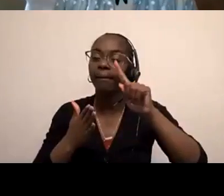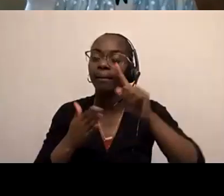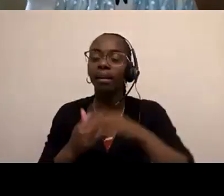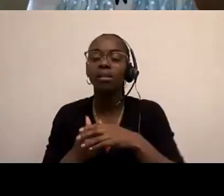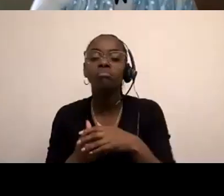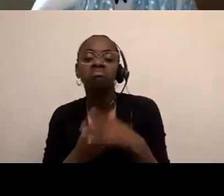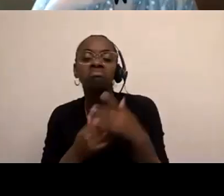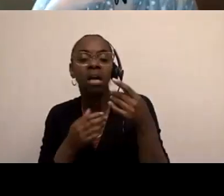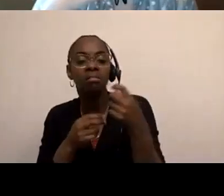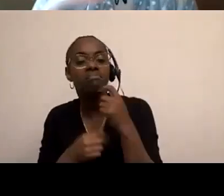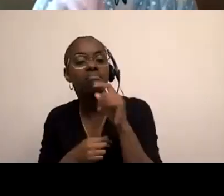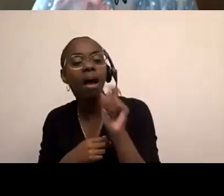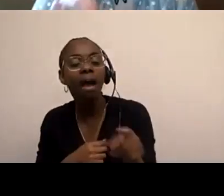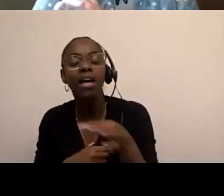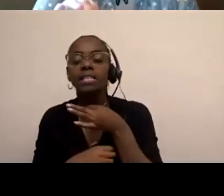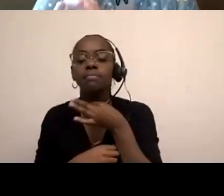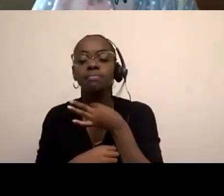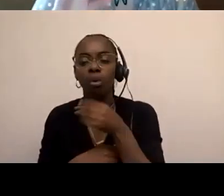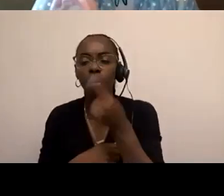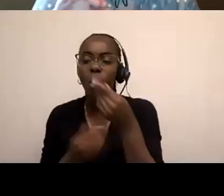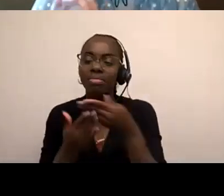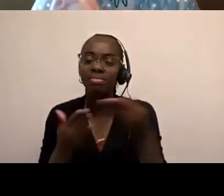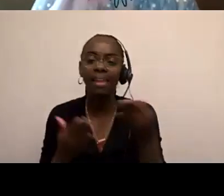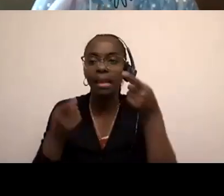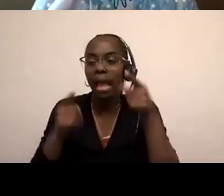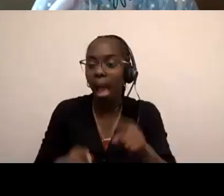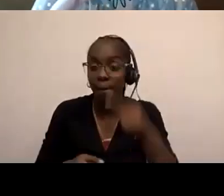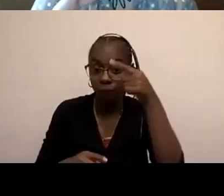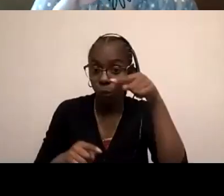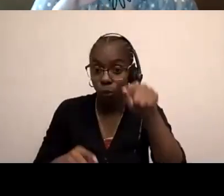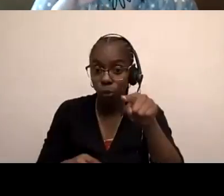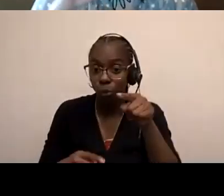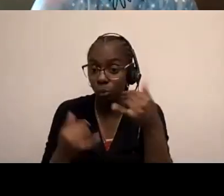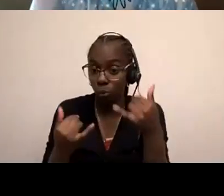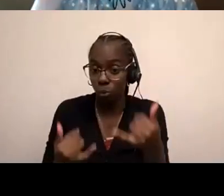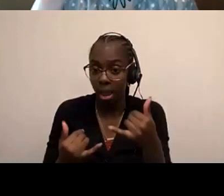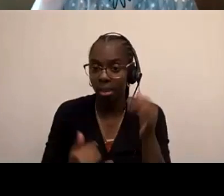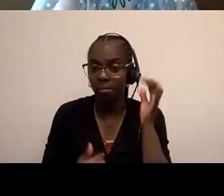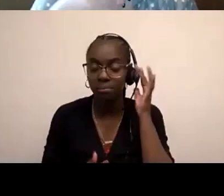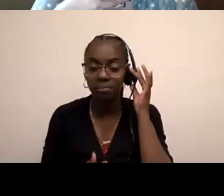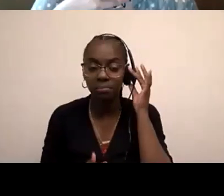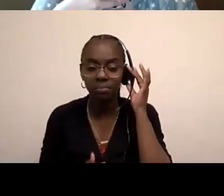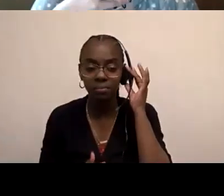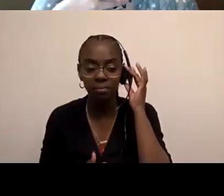AND REALLY PRESSING THEM TO COME UP WITH THAT GOOD THING BECAUSE IT COULD BE